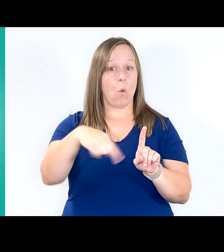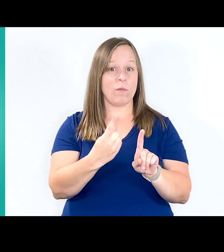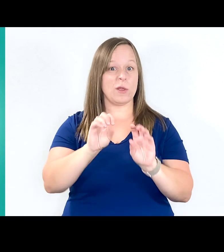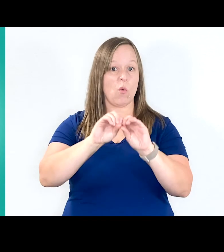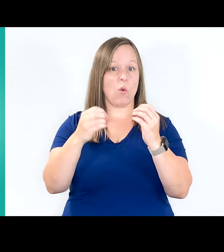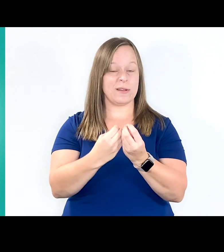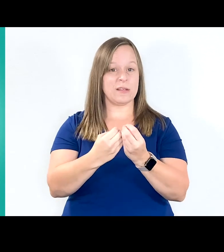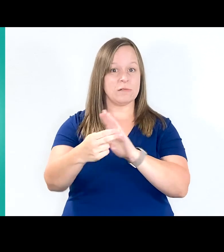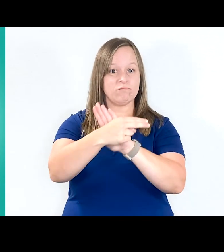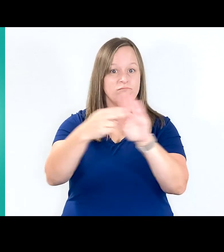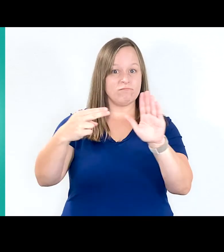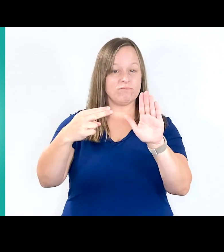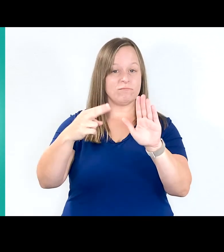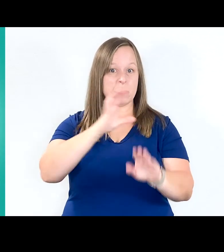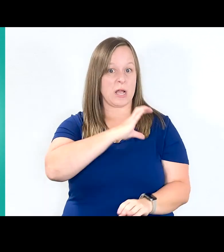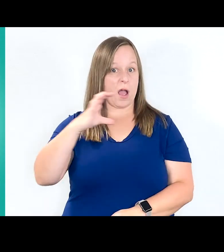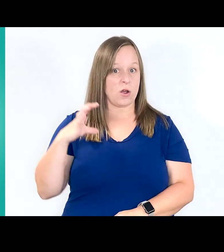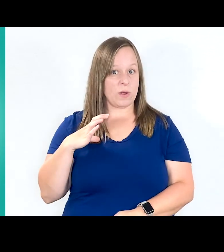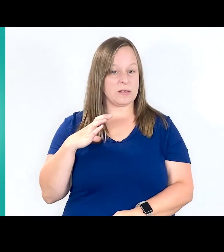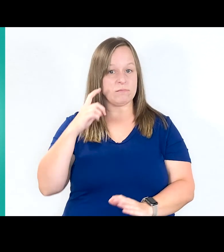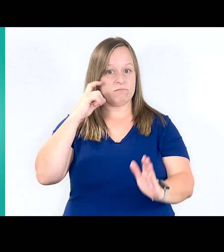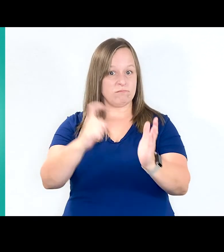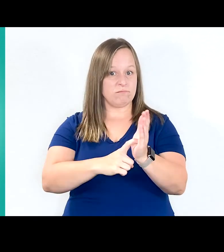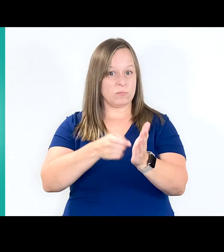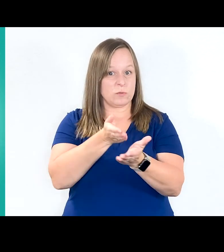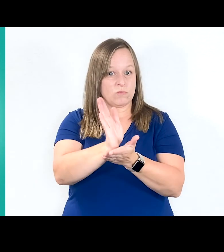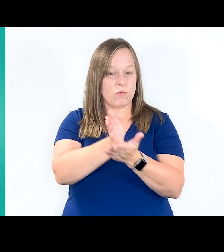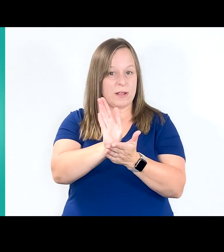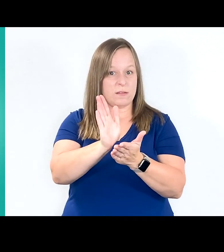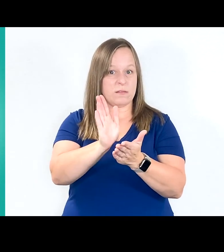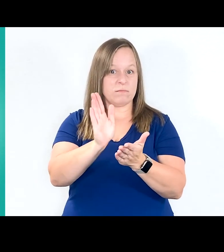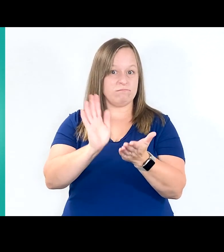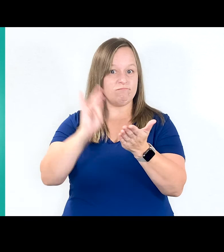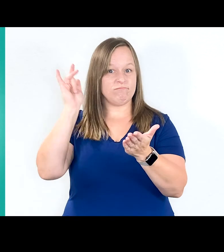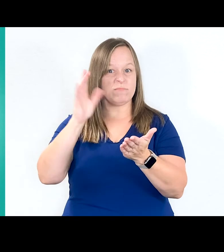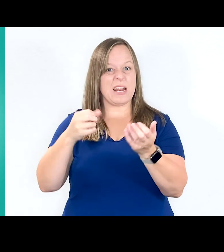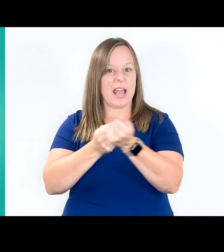However, we are the only organization designated by Congress to identify rights violations